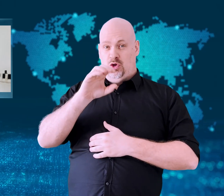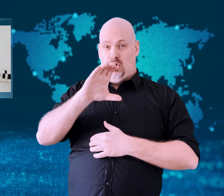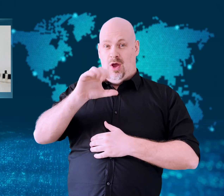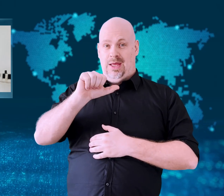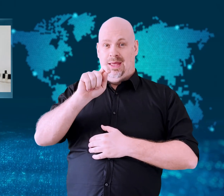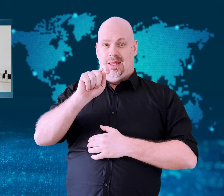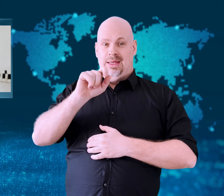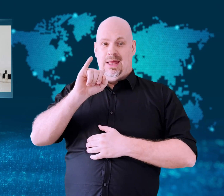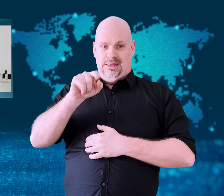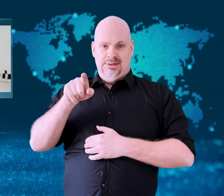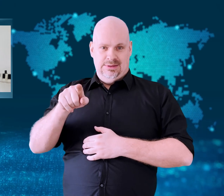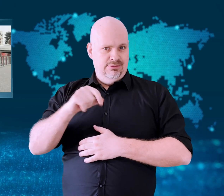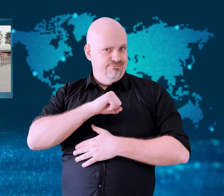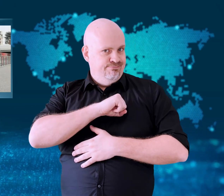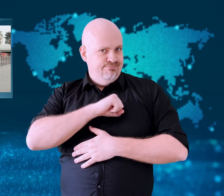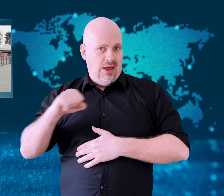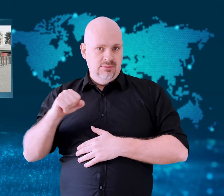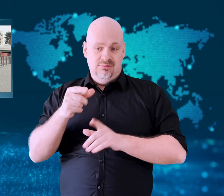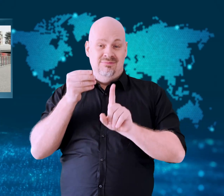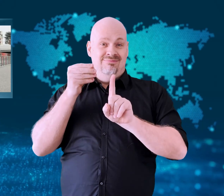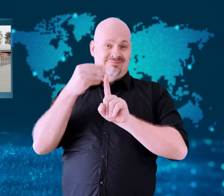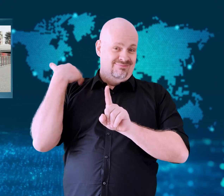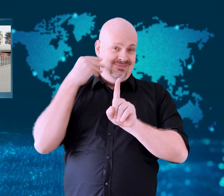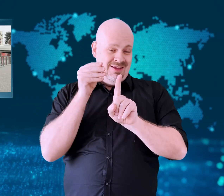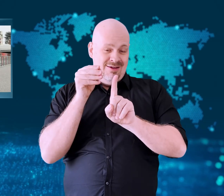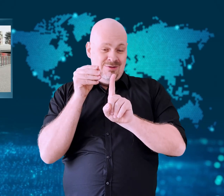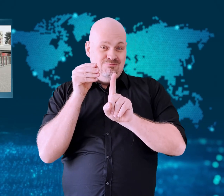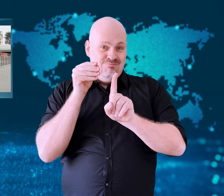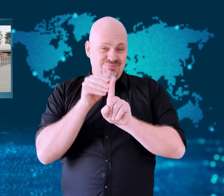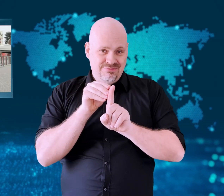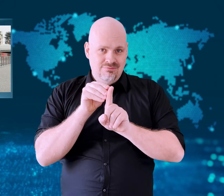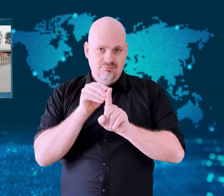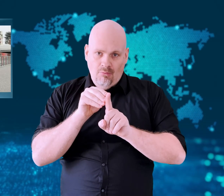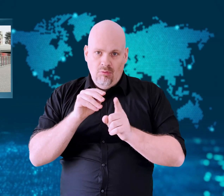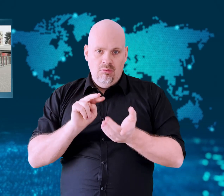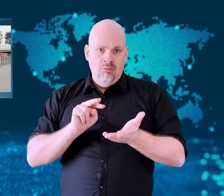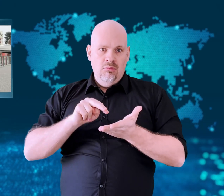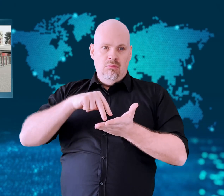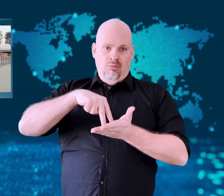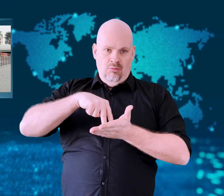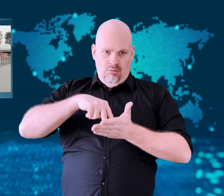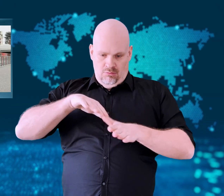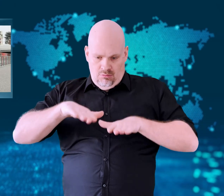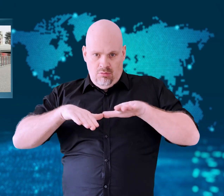cycling, or kicking the legs to swim.